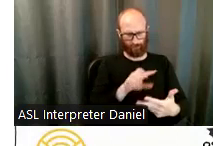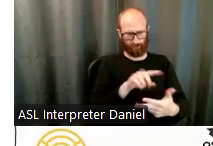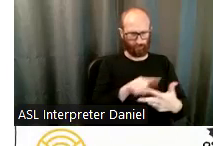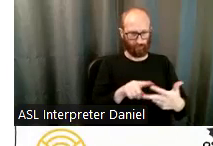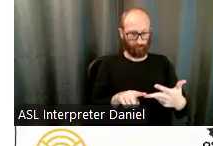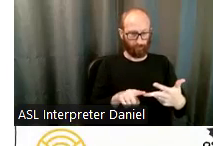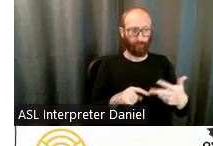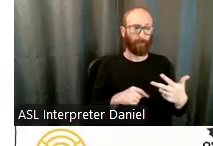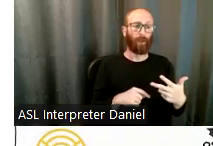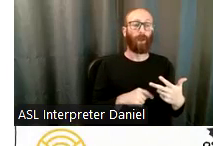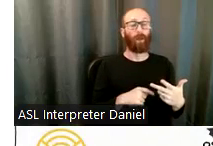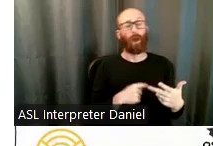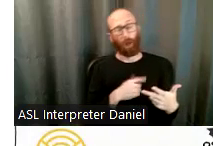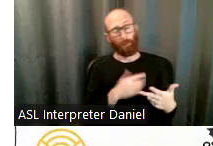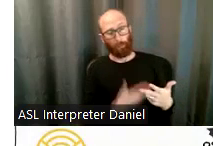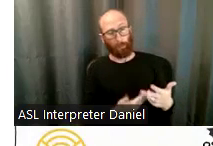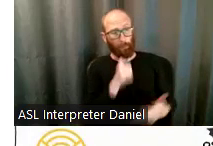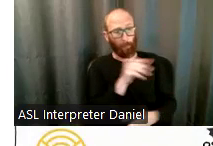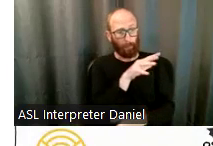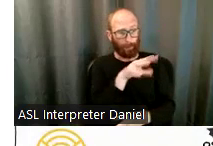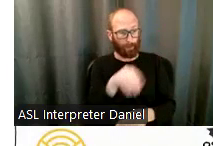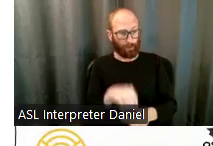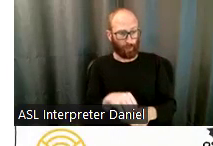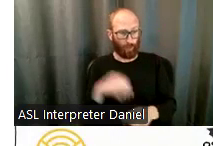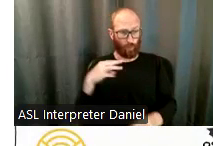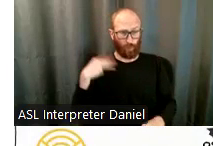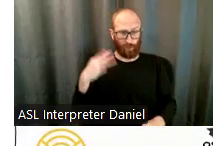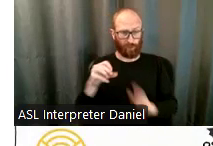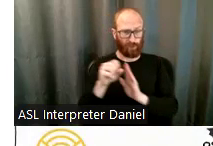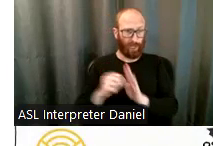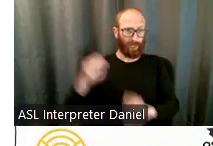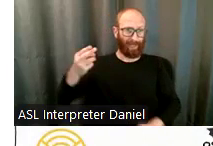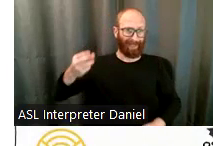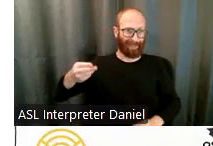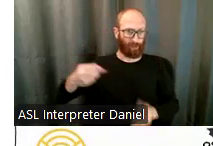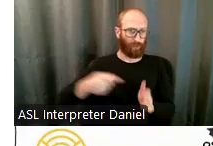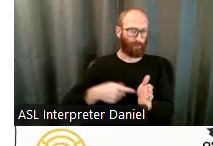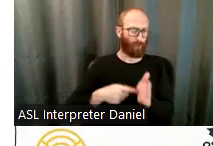not include the Washington State History requirement on here, just because that's